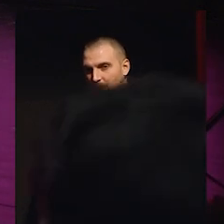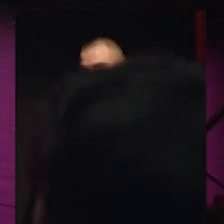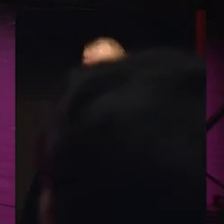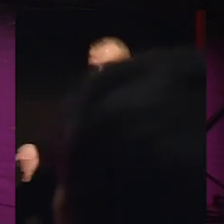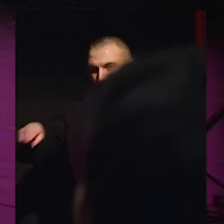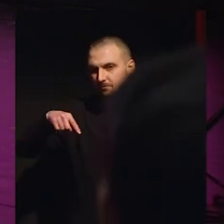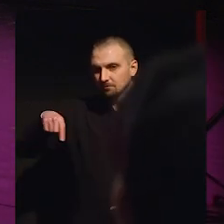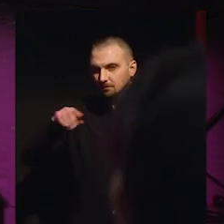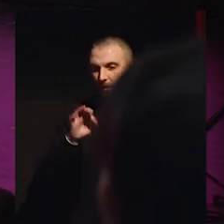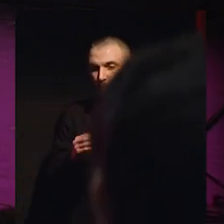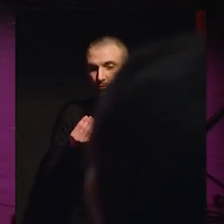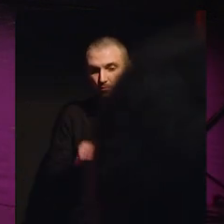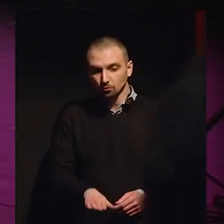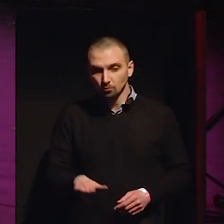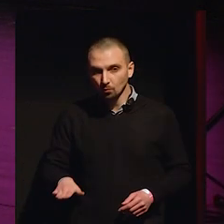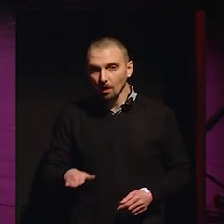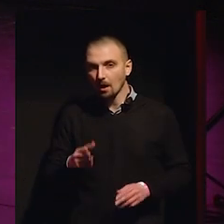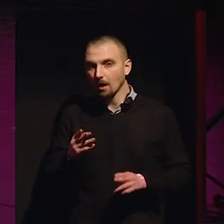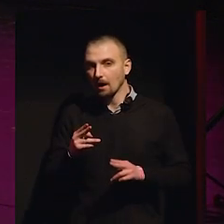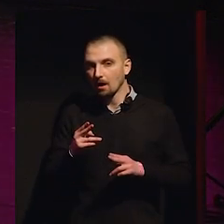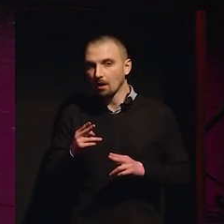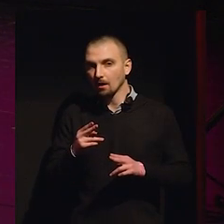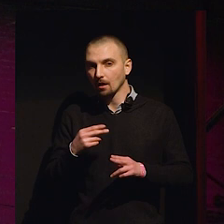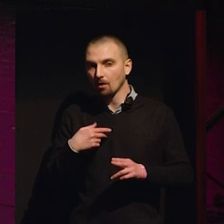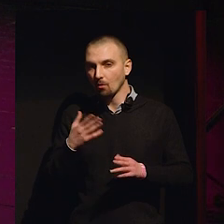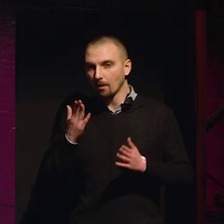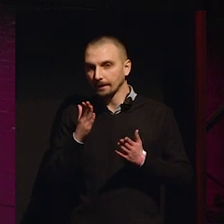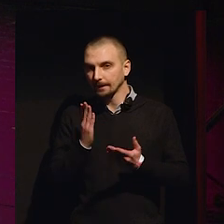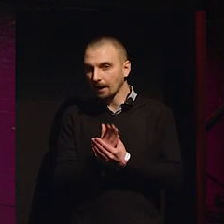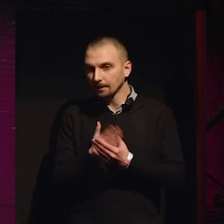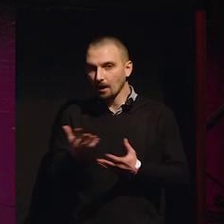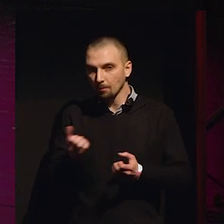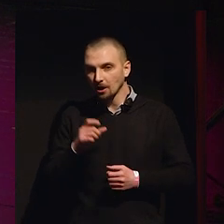When I first started to take pediatrics lectures at the halls Cerrahpaşa Medical Faculty,